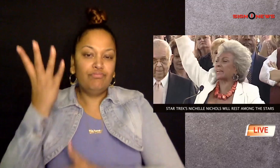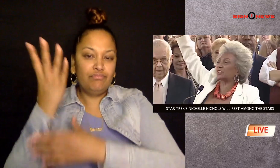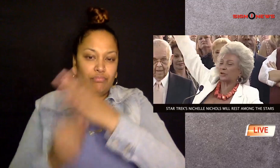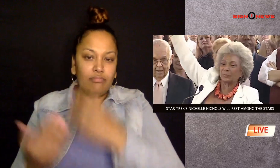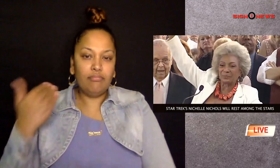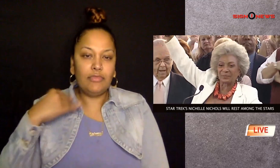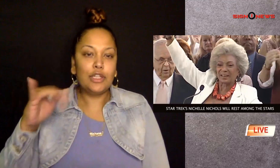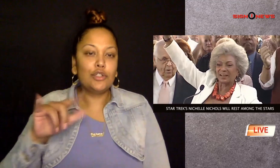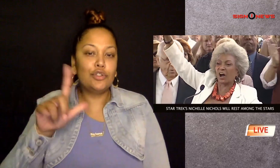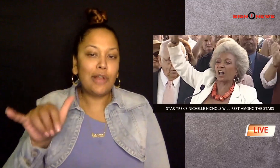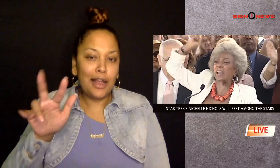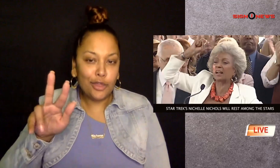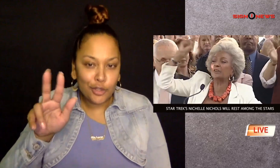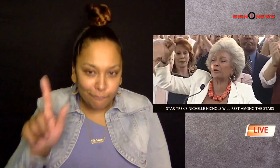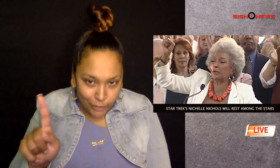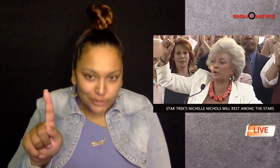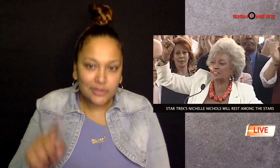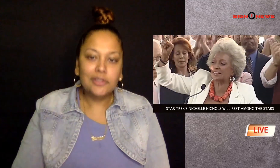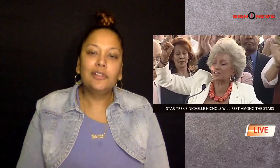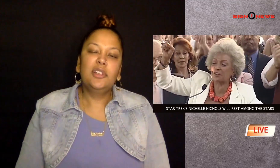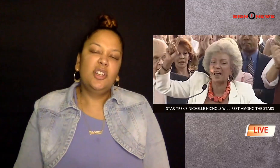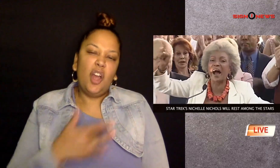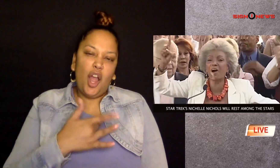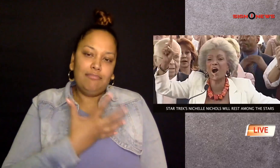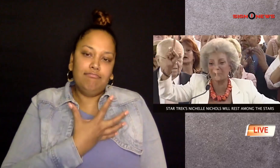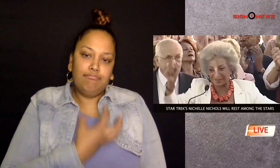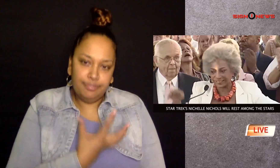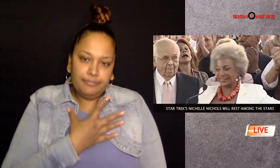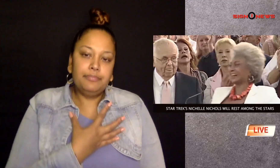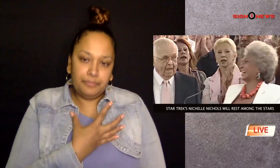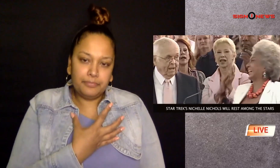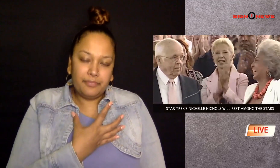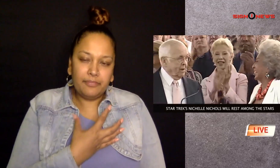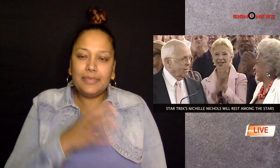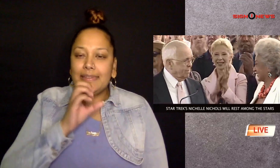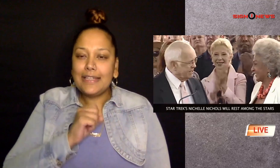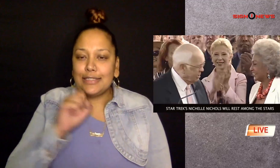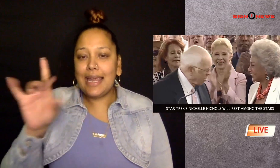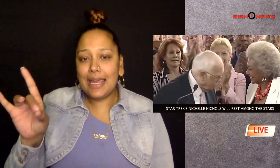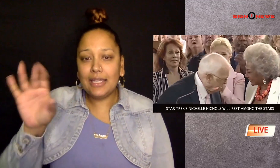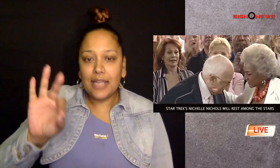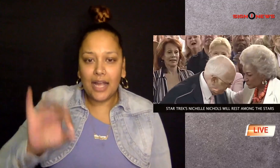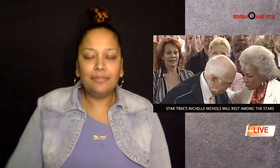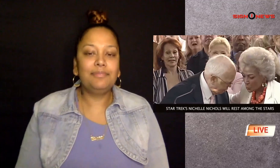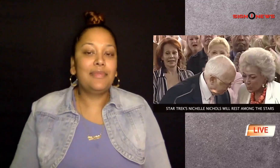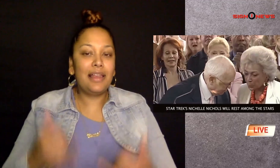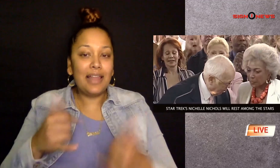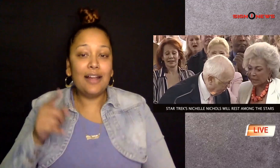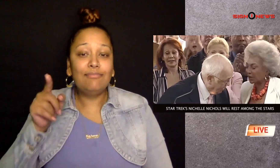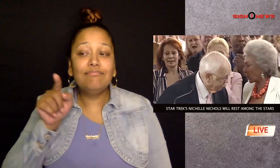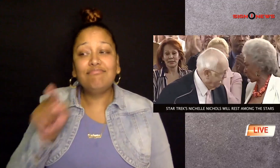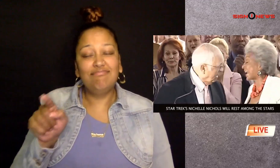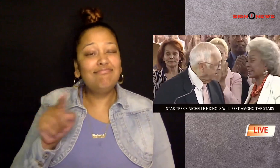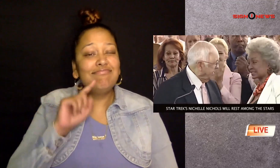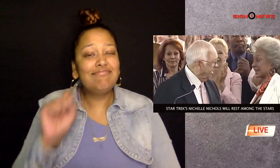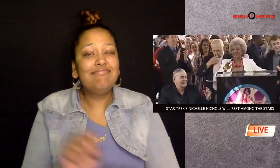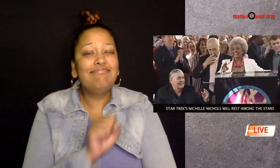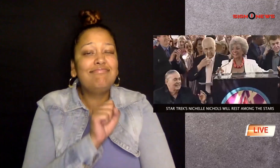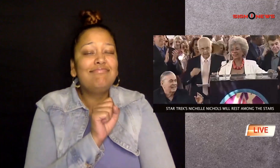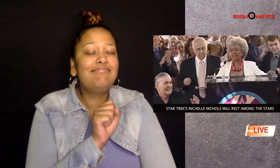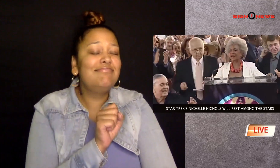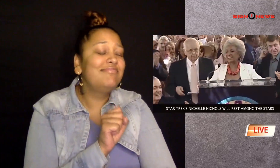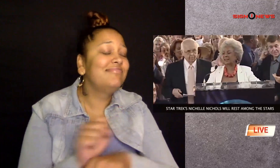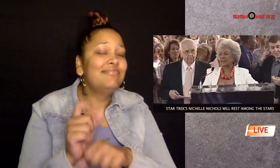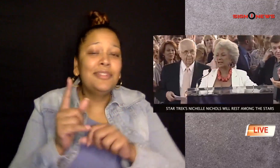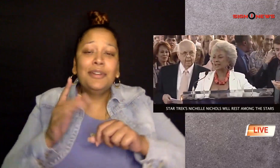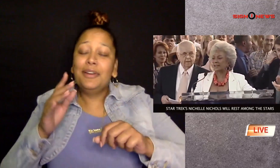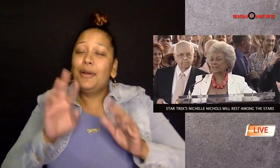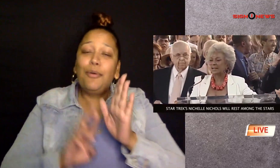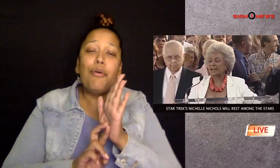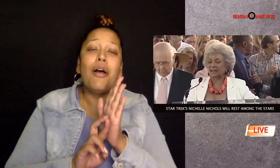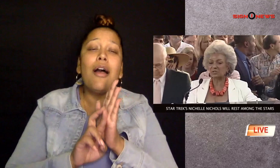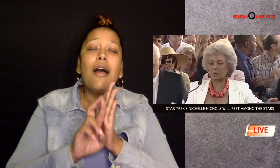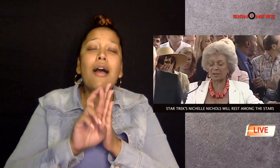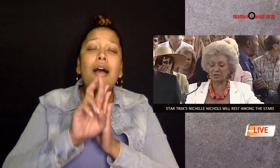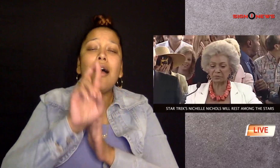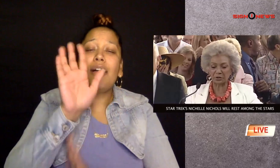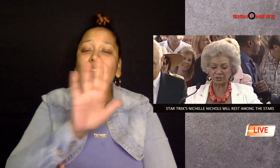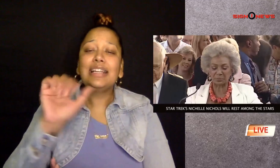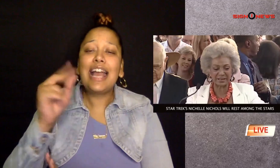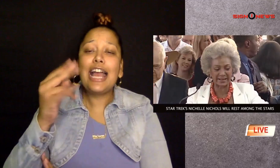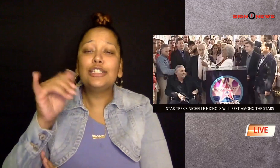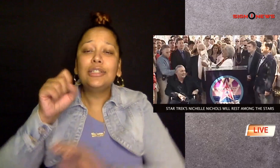died on July 31 from heart failure at the age of 89 now the actress will spend eternity in space